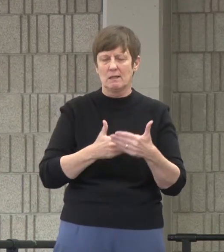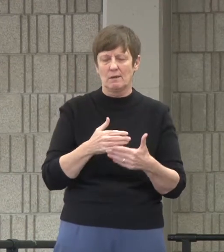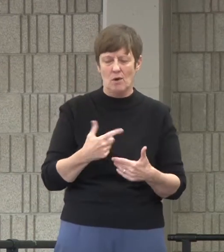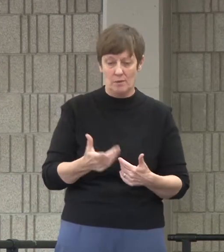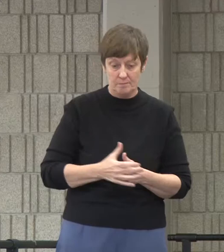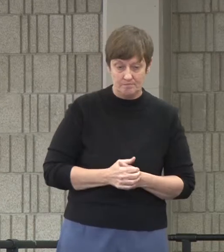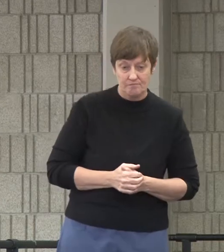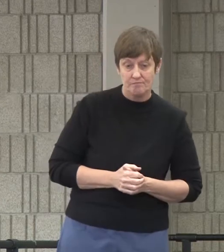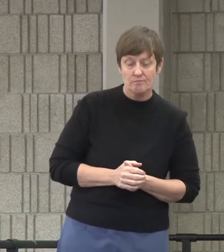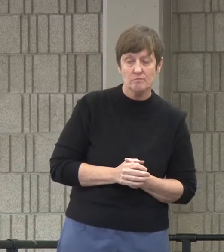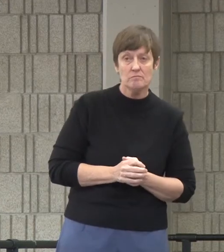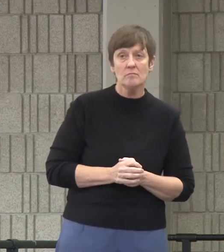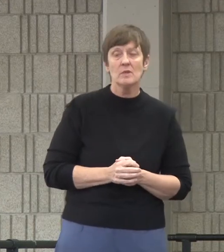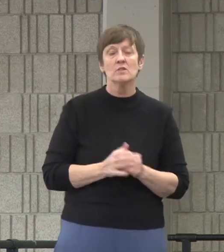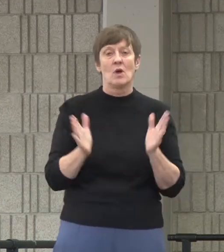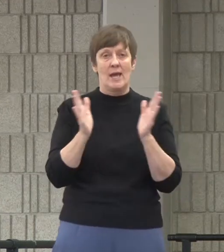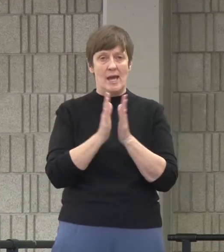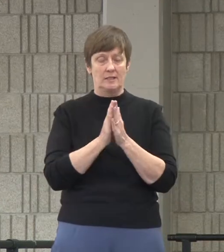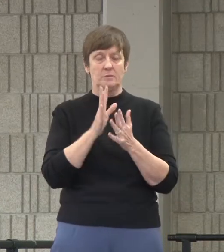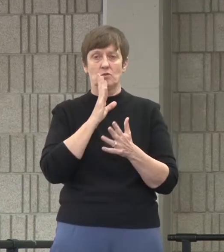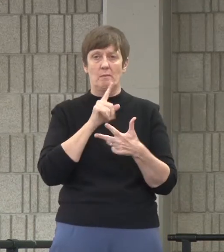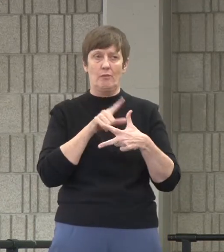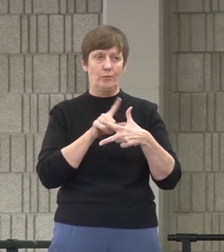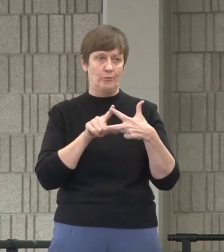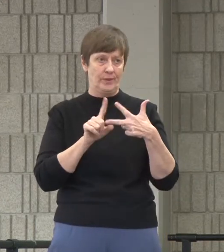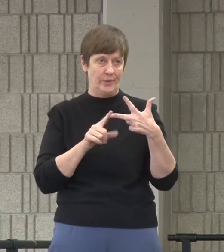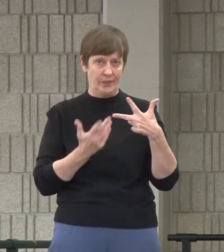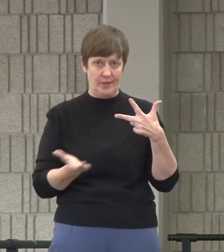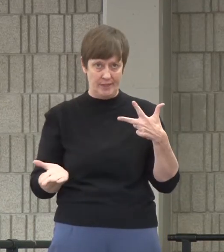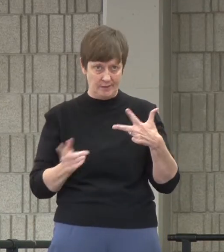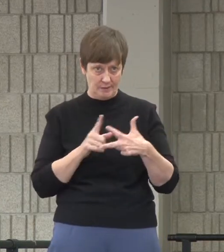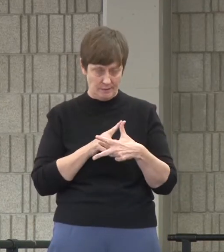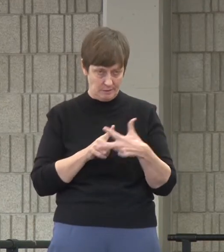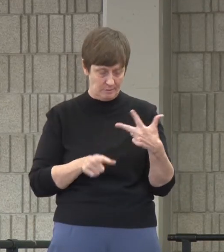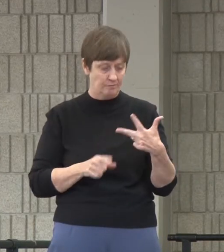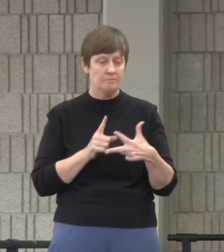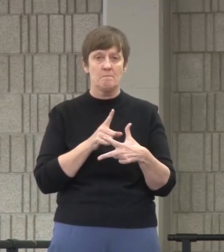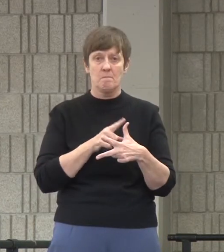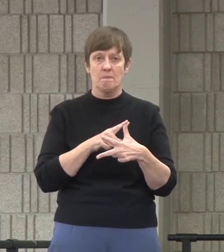I was asked to speak about 3 things. One, community.